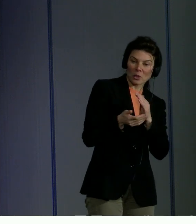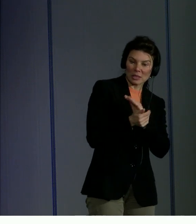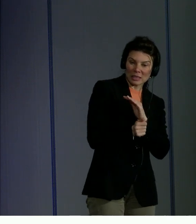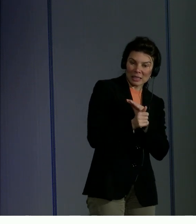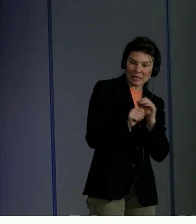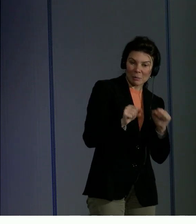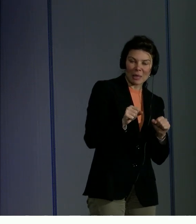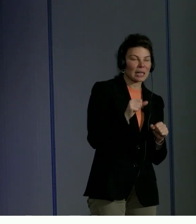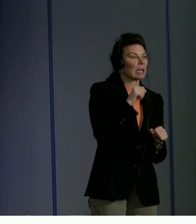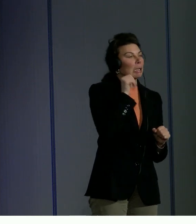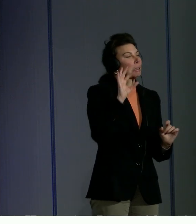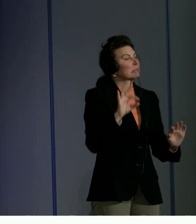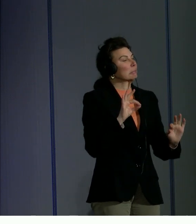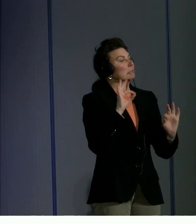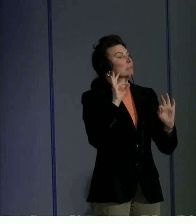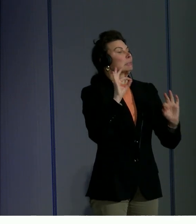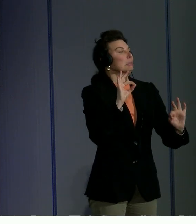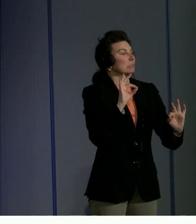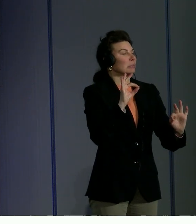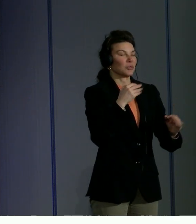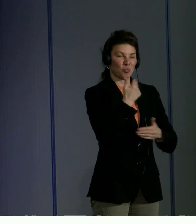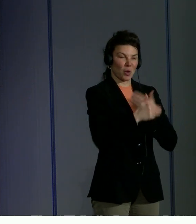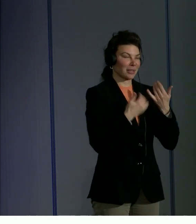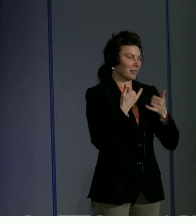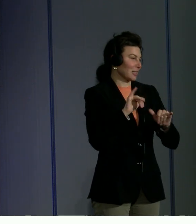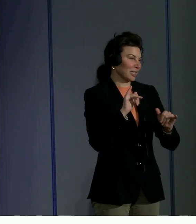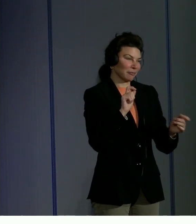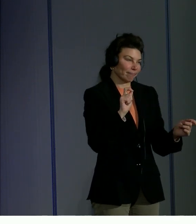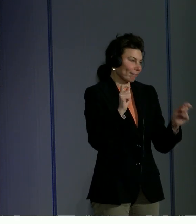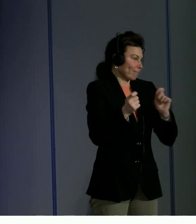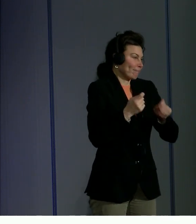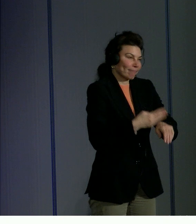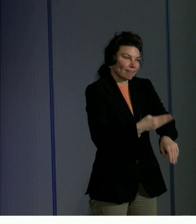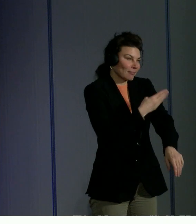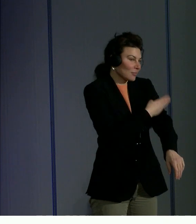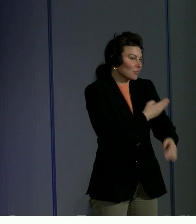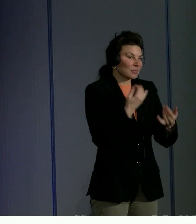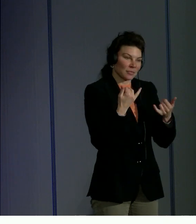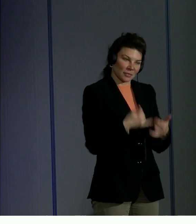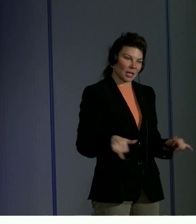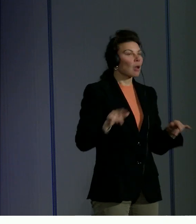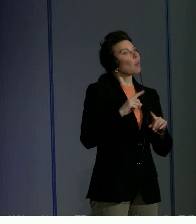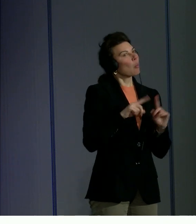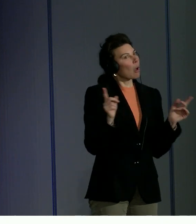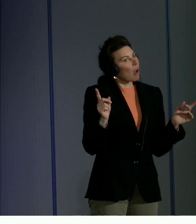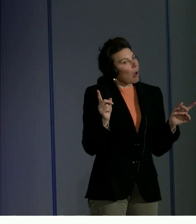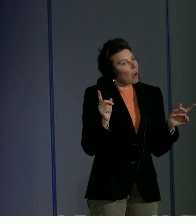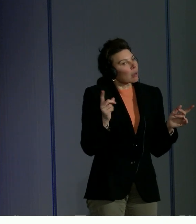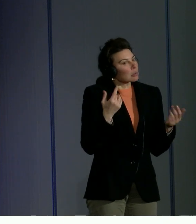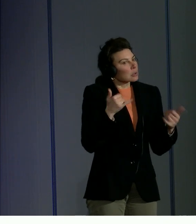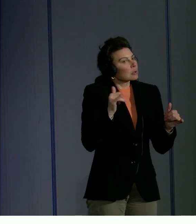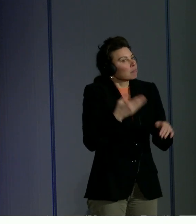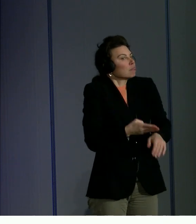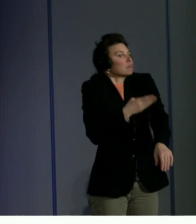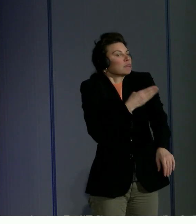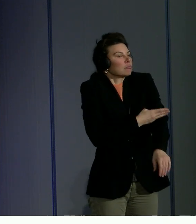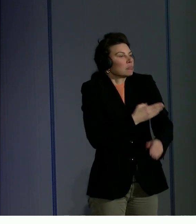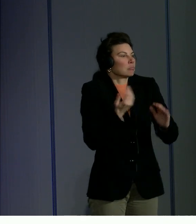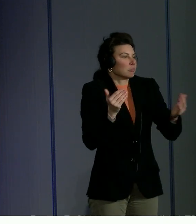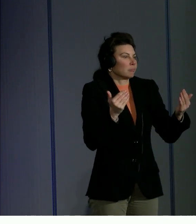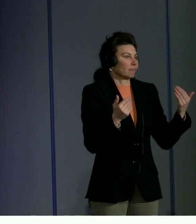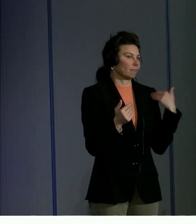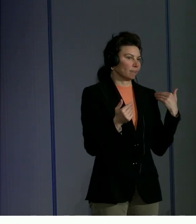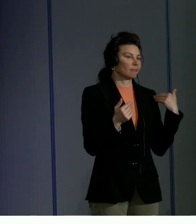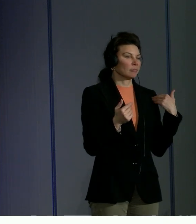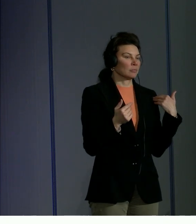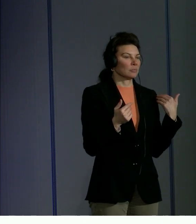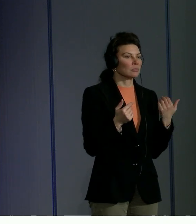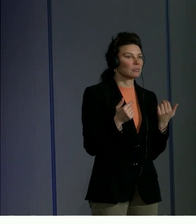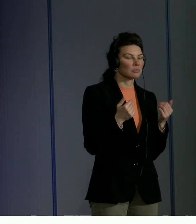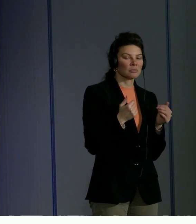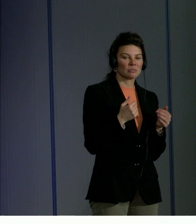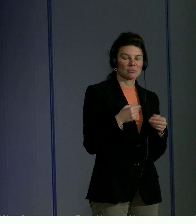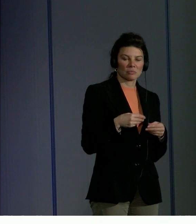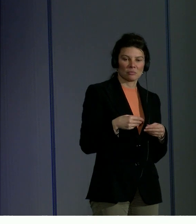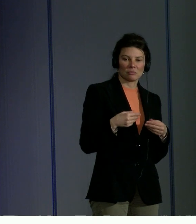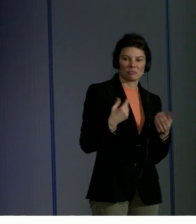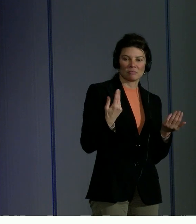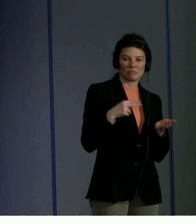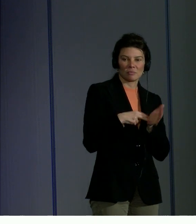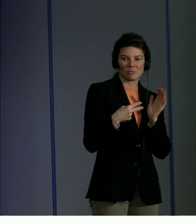as processes are evolving, that is, a way to help an opportunity for there to be more accessibility.